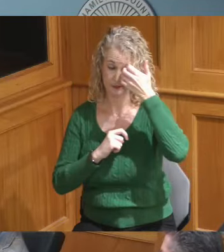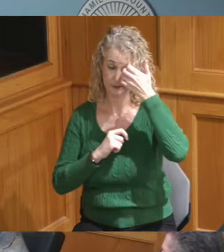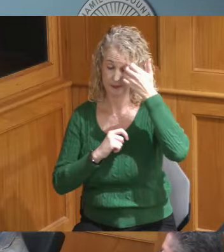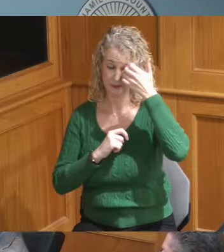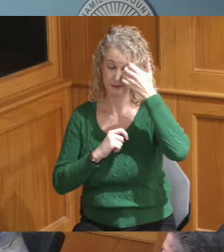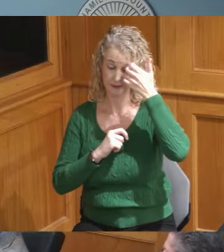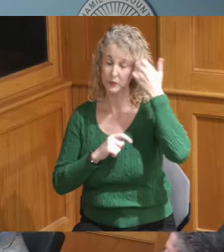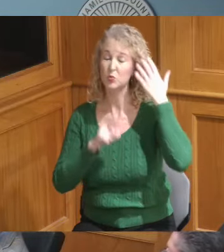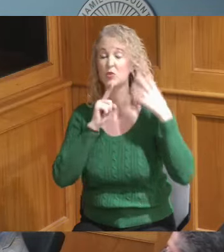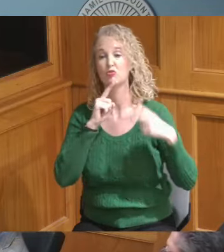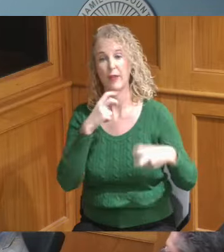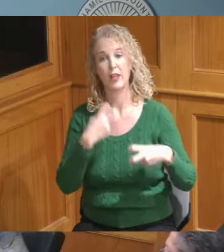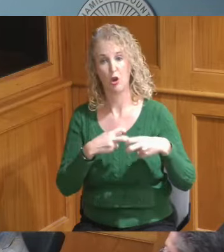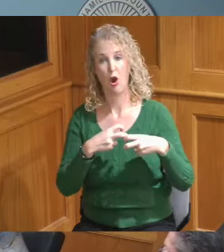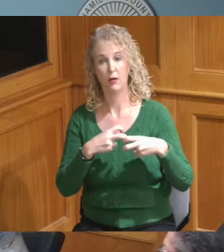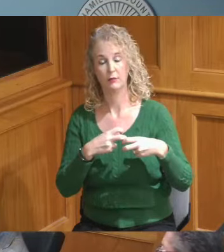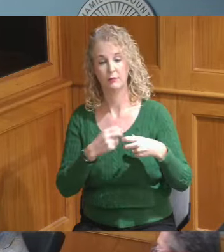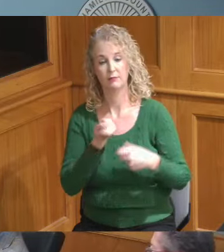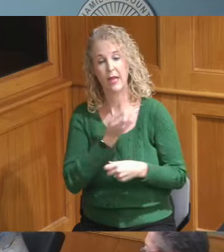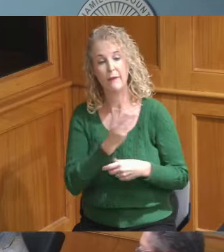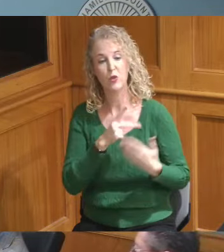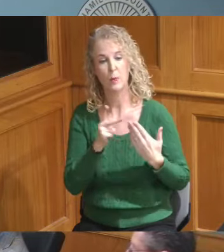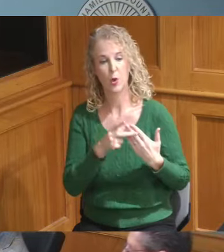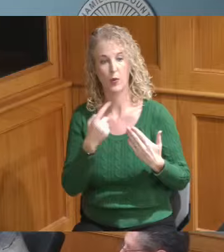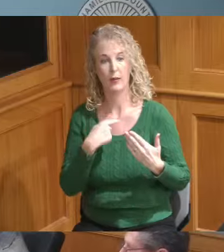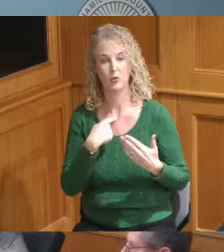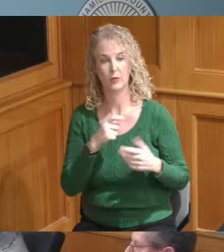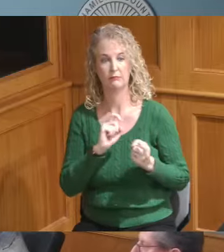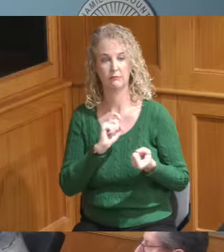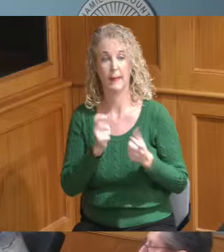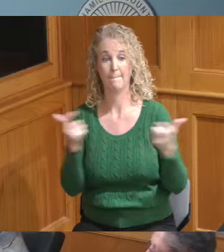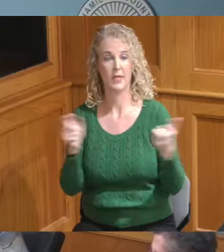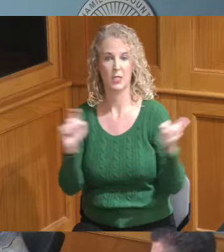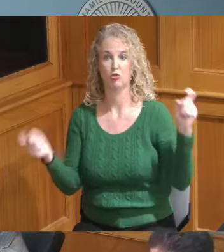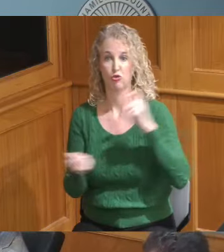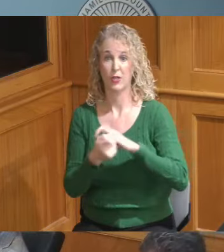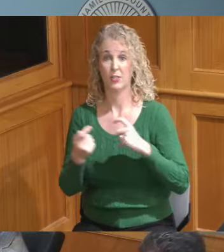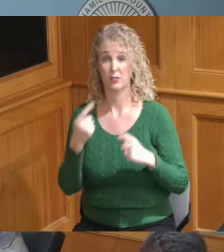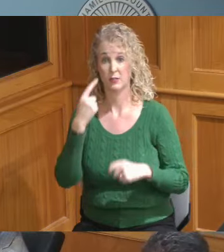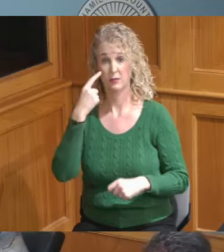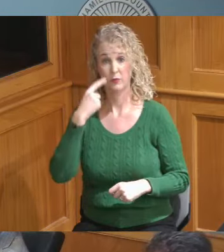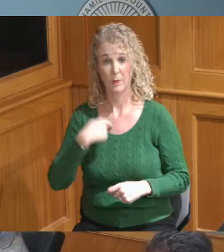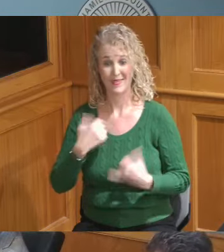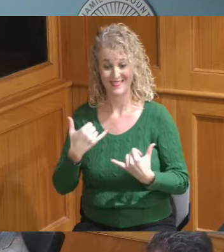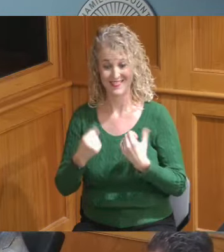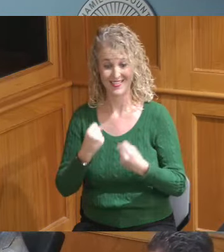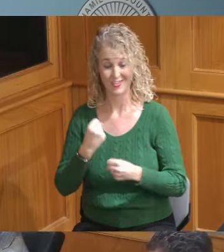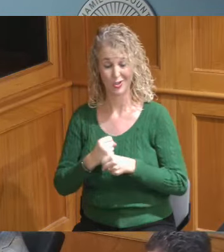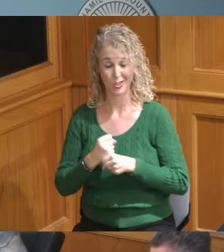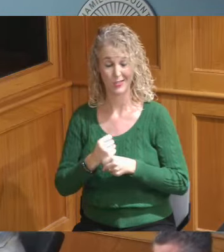a a new direction on some things, but this one was really tough. for me, my focus was three